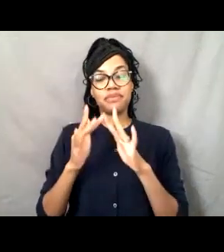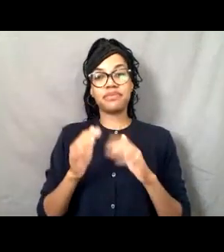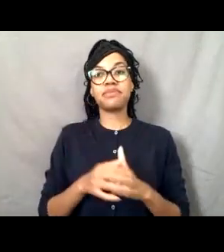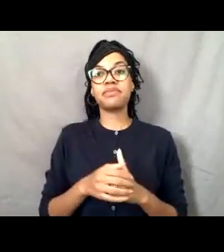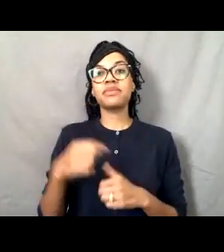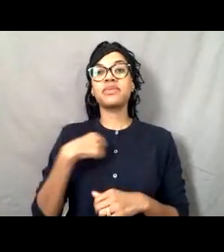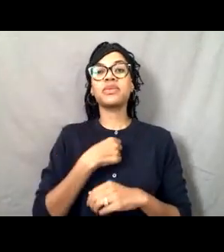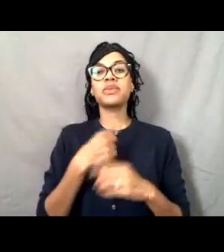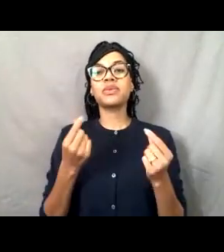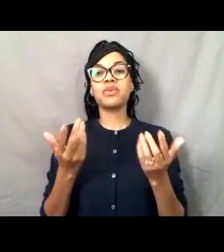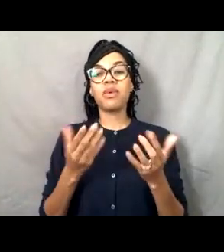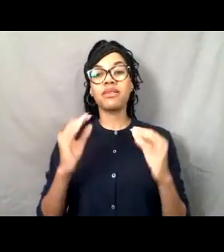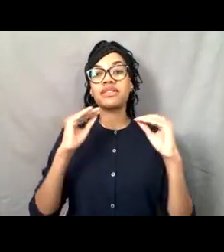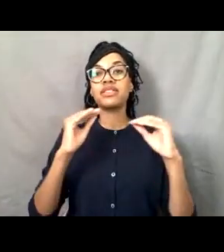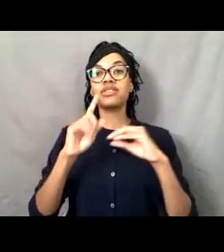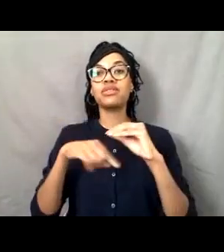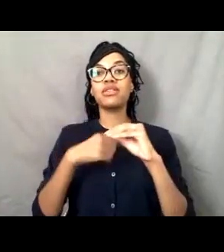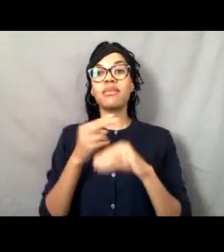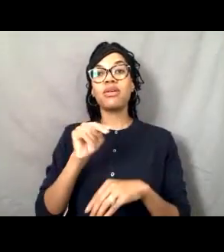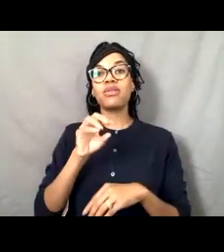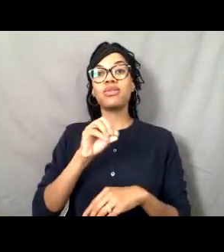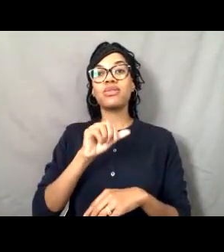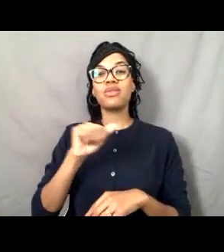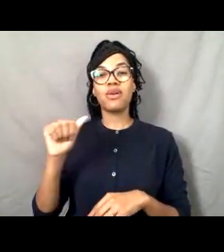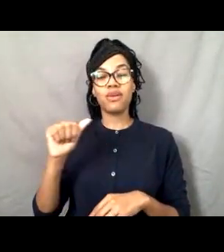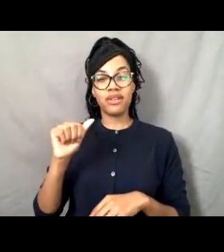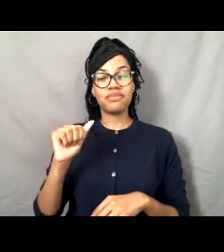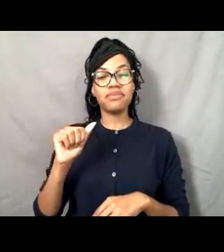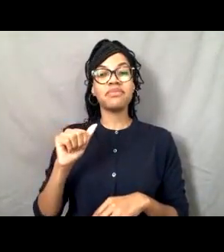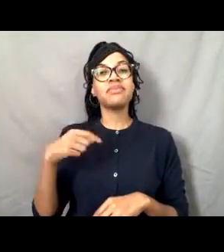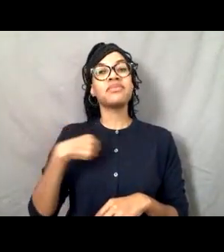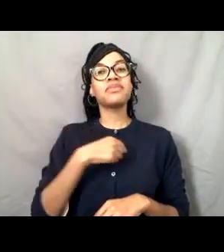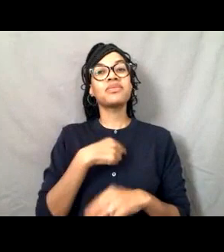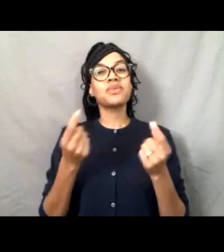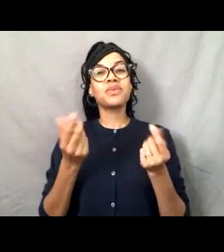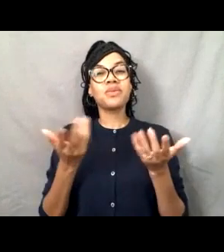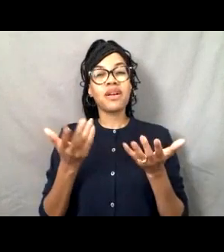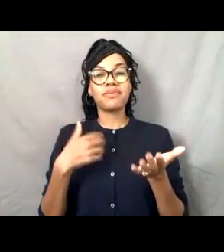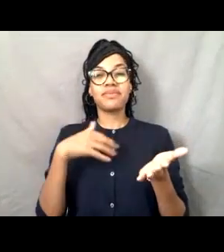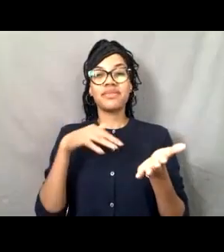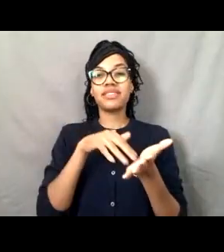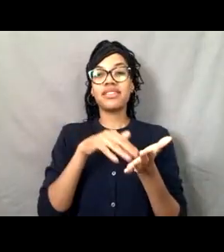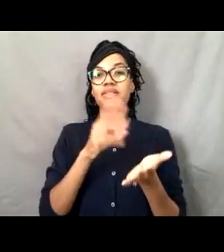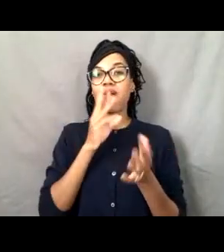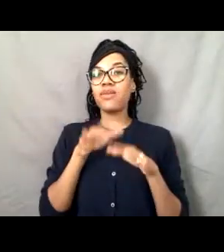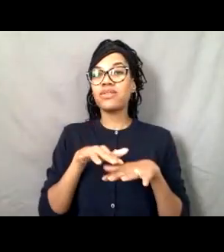NOAA, the National Oceanic and Atmospheric Administration, studies the ocean and the atmosphere and where the two meet,